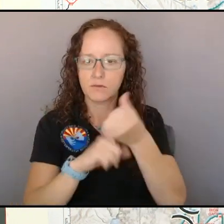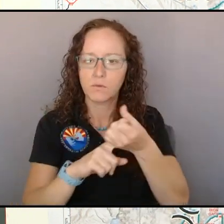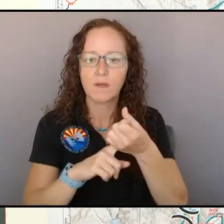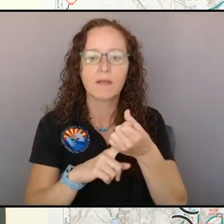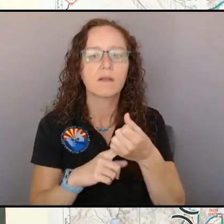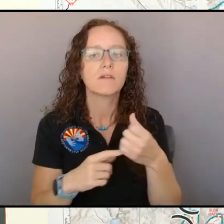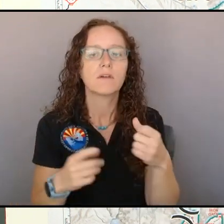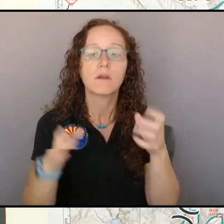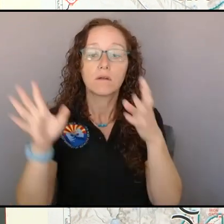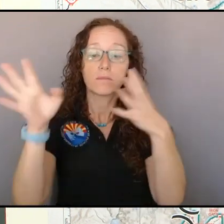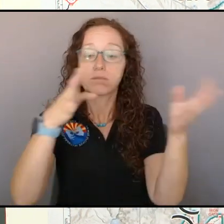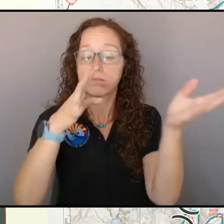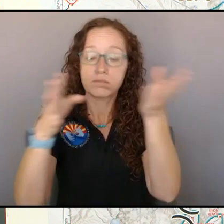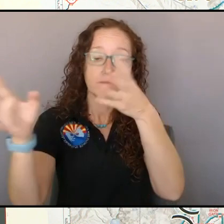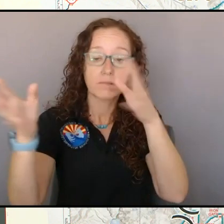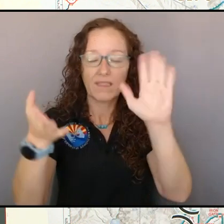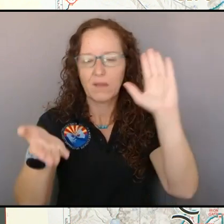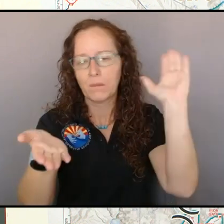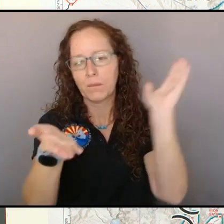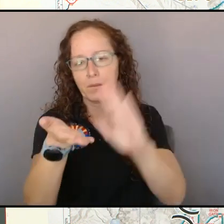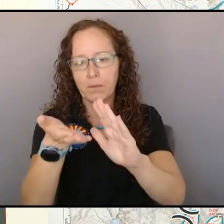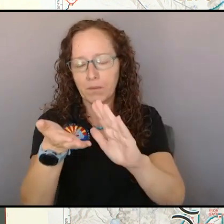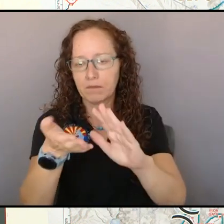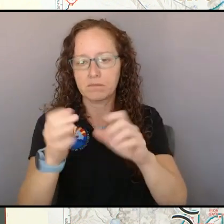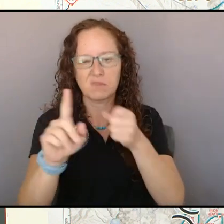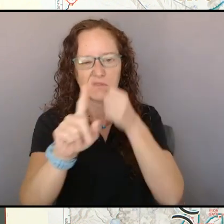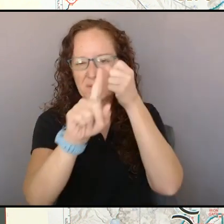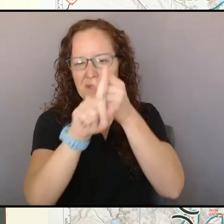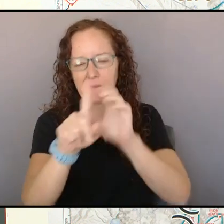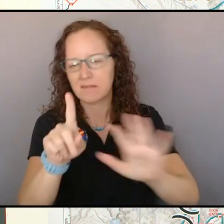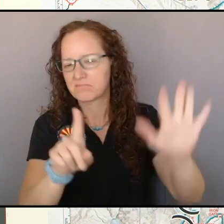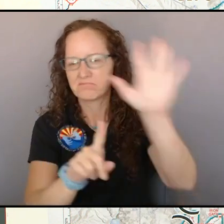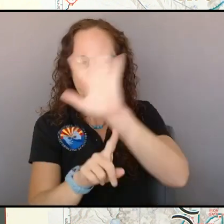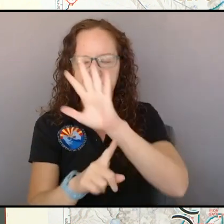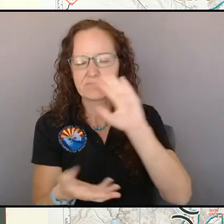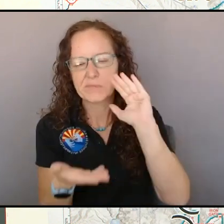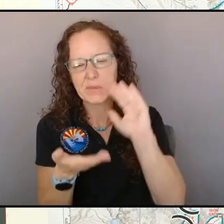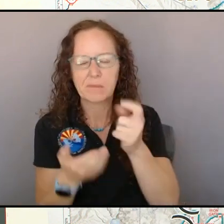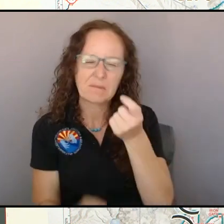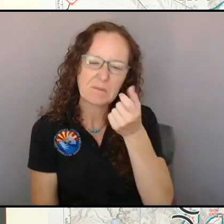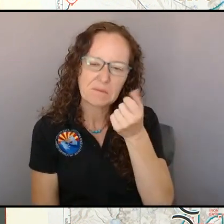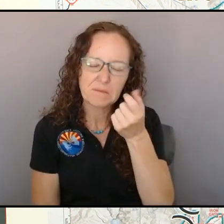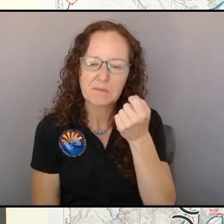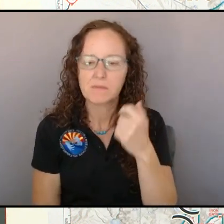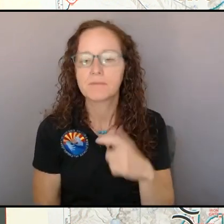impact across this portion up here. But we did see a lot